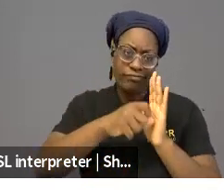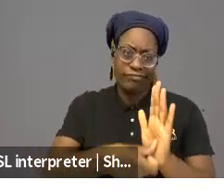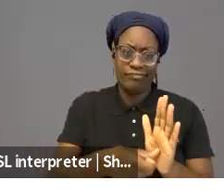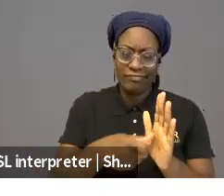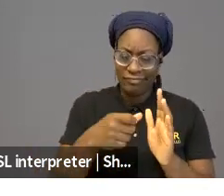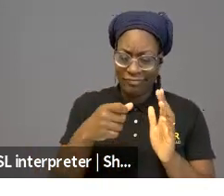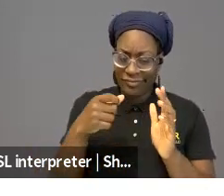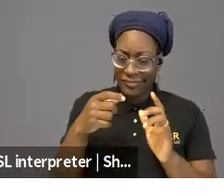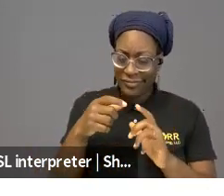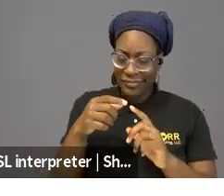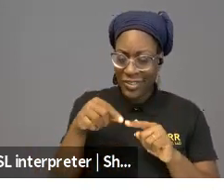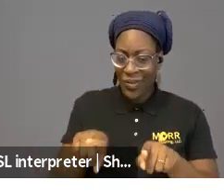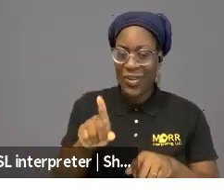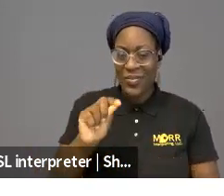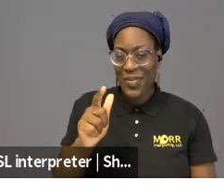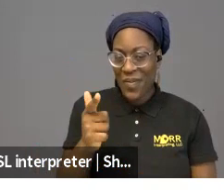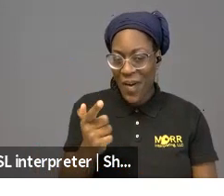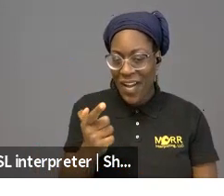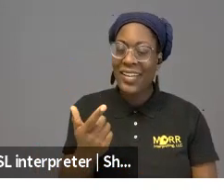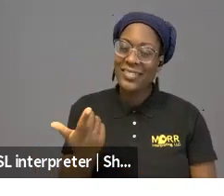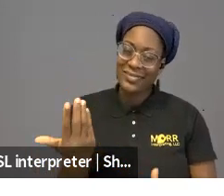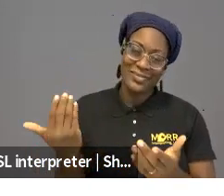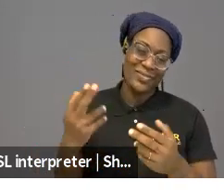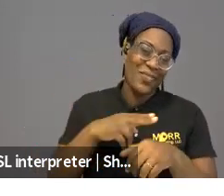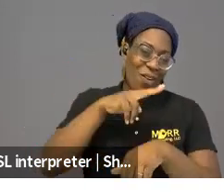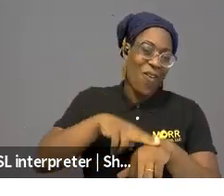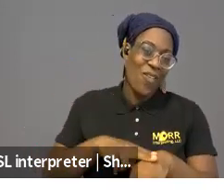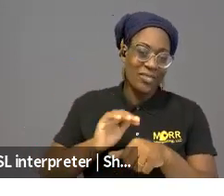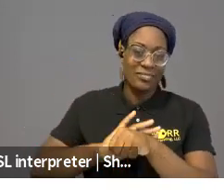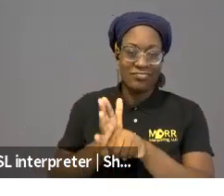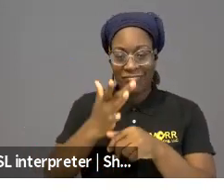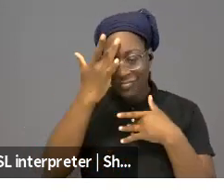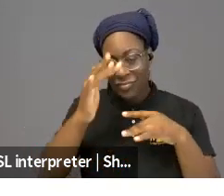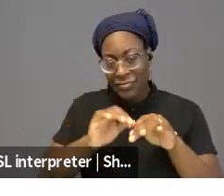navigate the pandemic and on-going changes within our institution. As I mentioned previously,